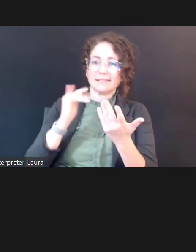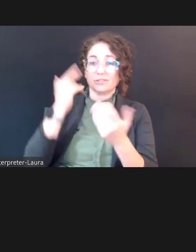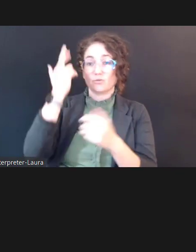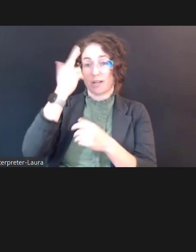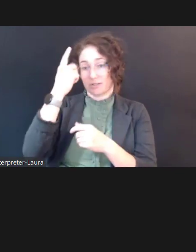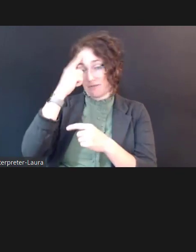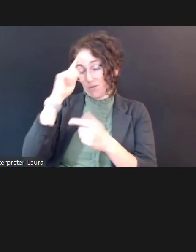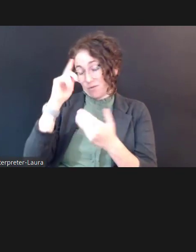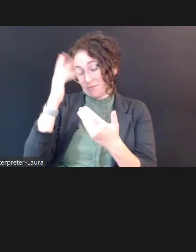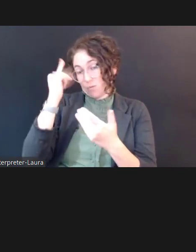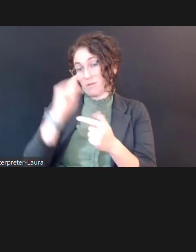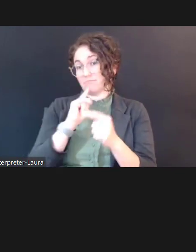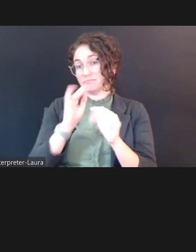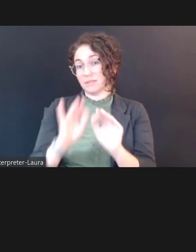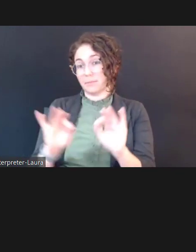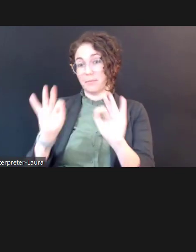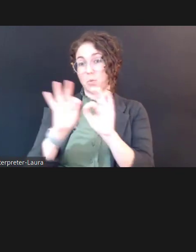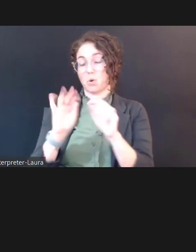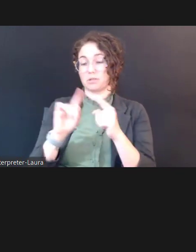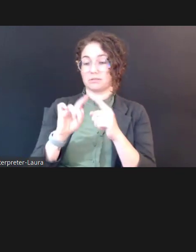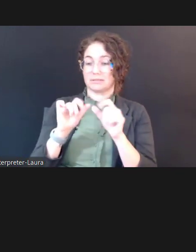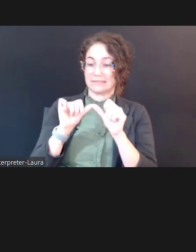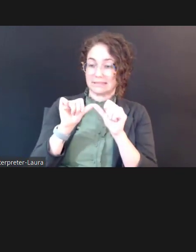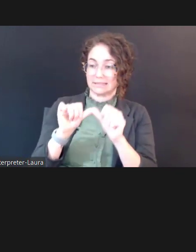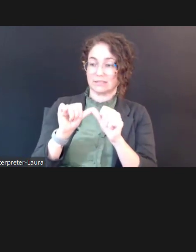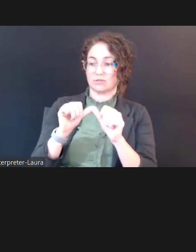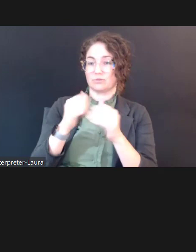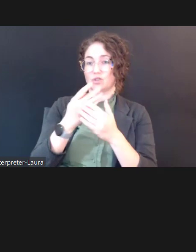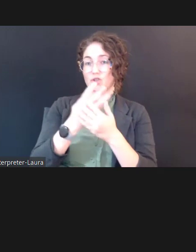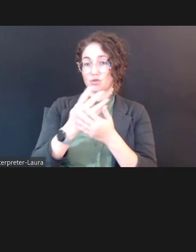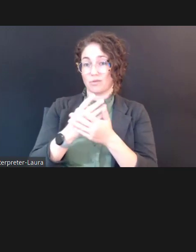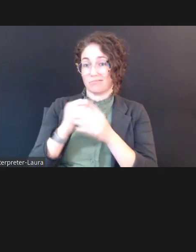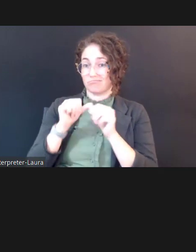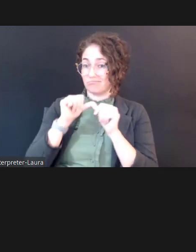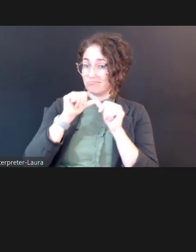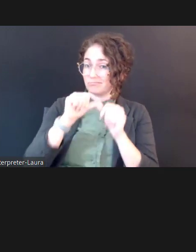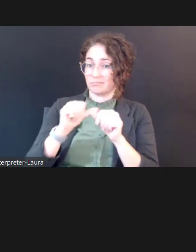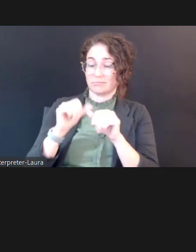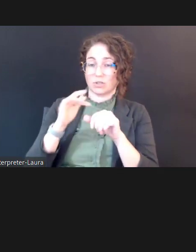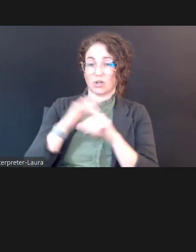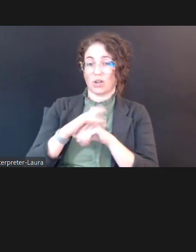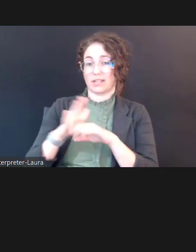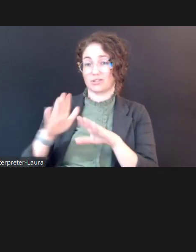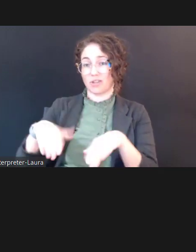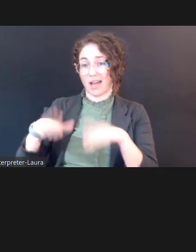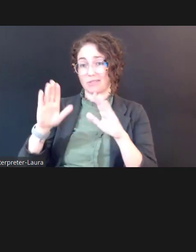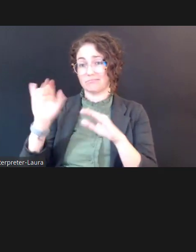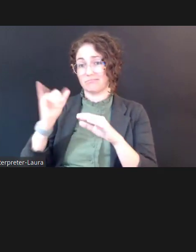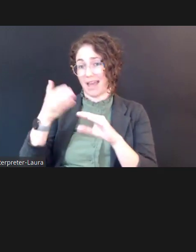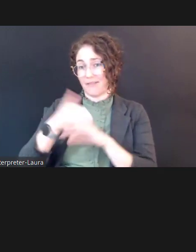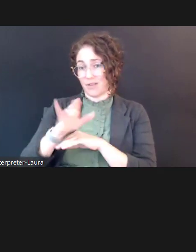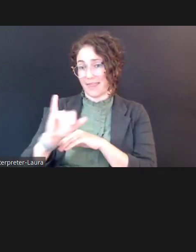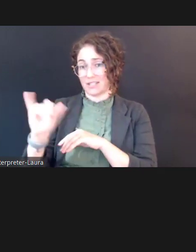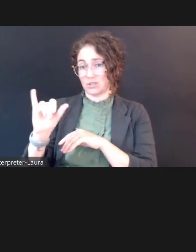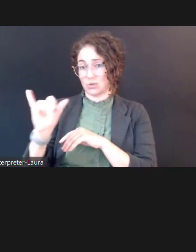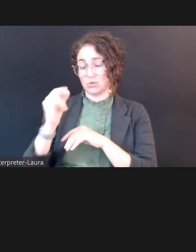screen throughout early childhood and after that, for all of that matter. It continues to happen.